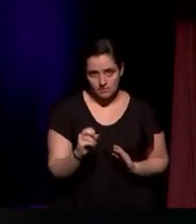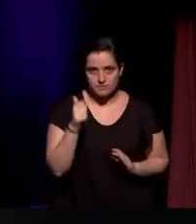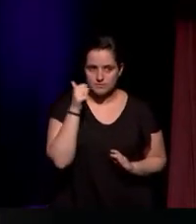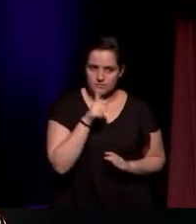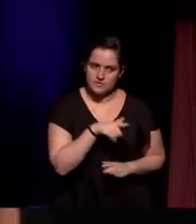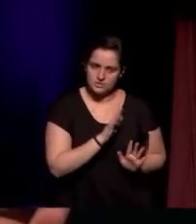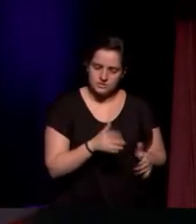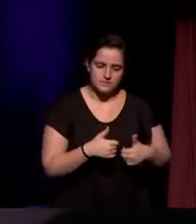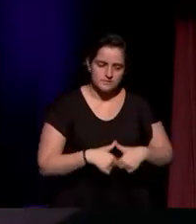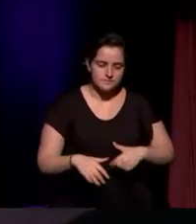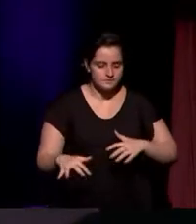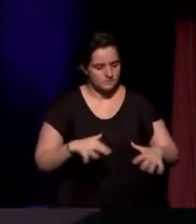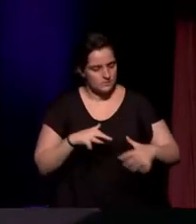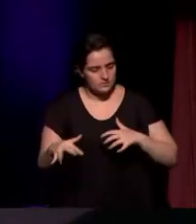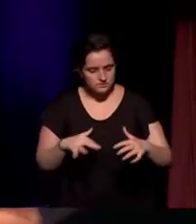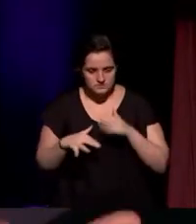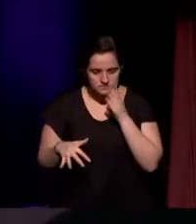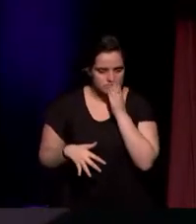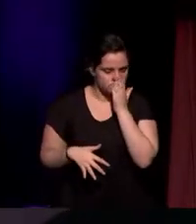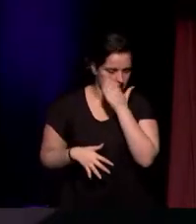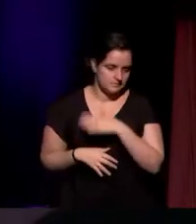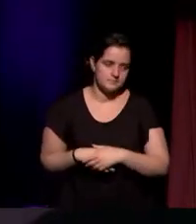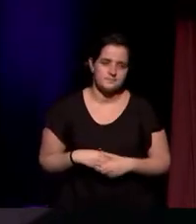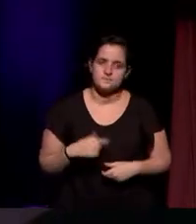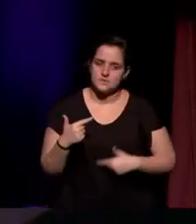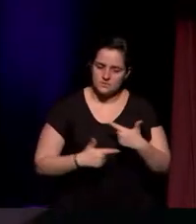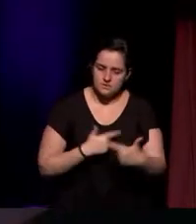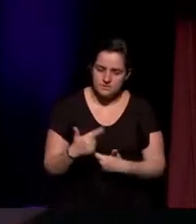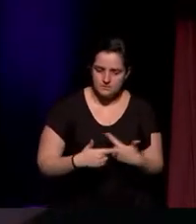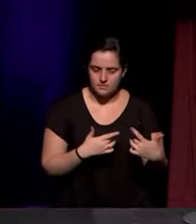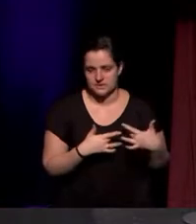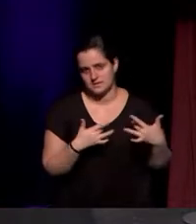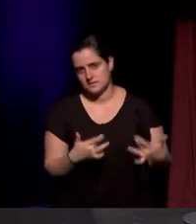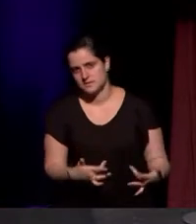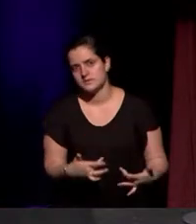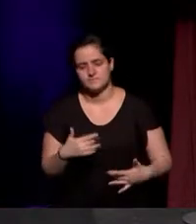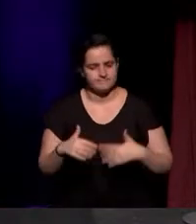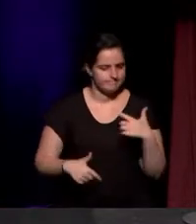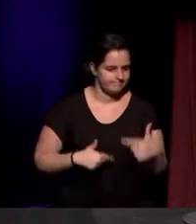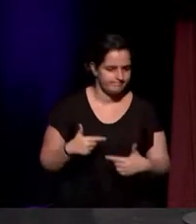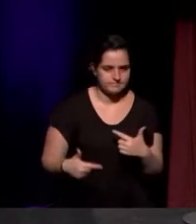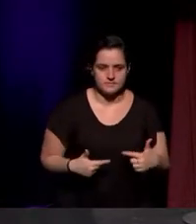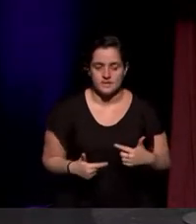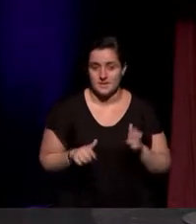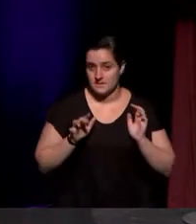with these charitable acts, but it is not a movement